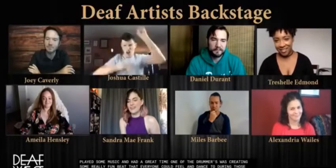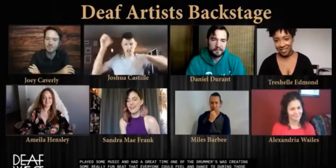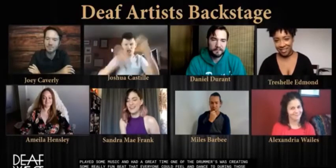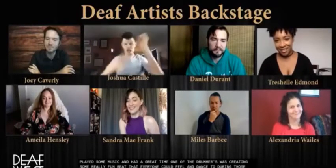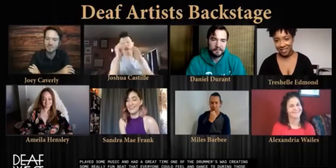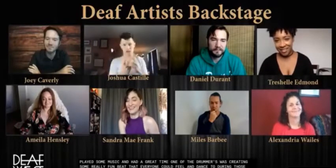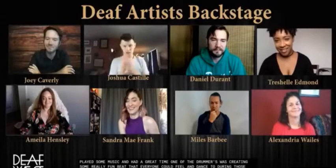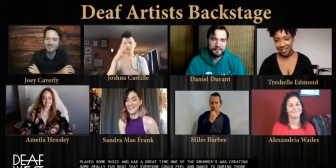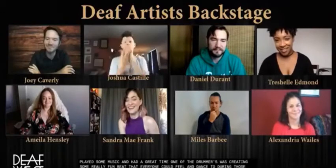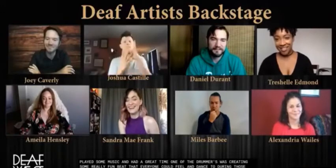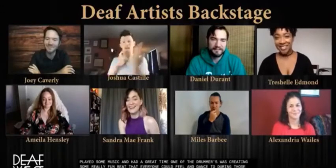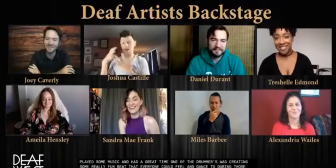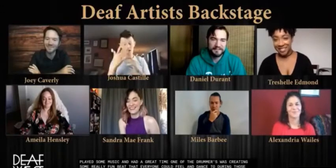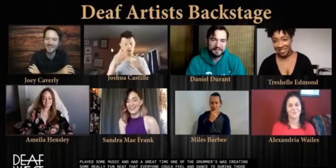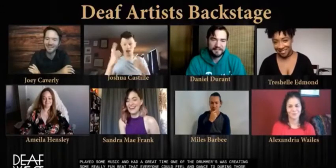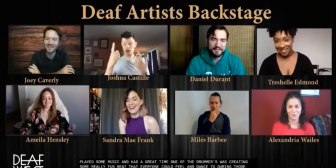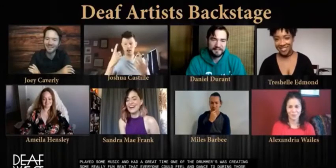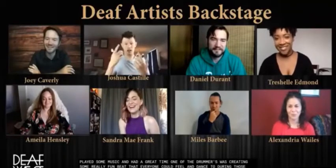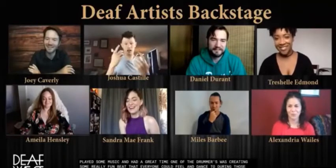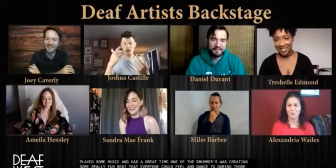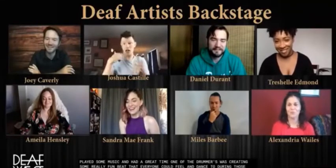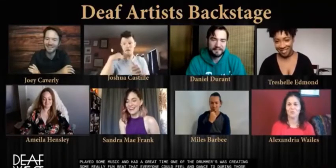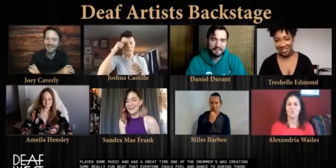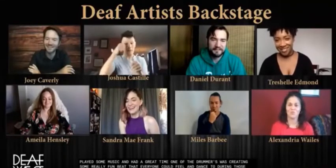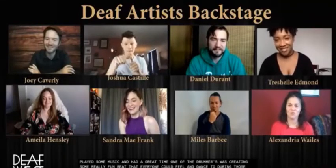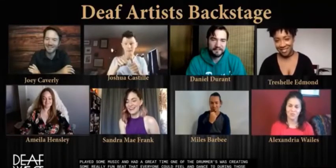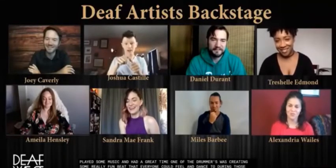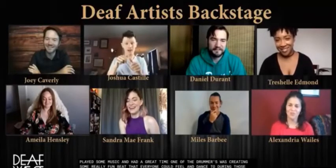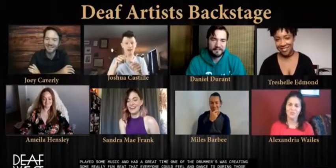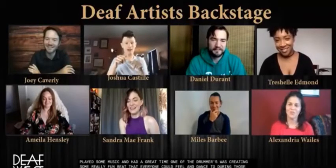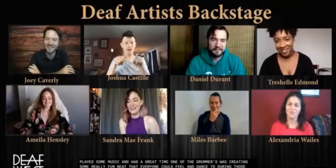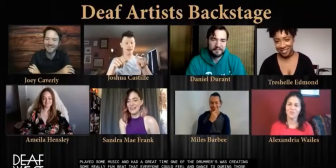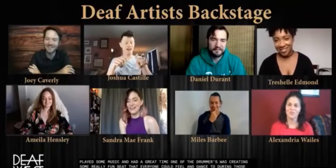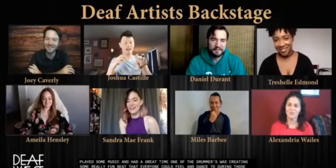And you just see people falling into their creative process.